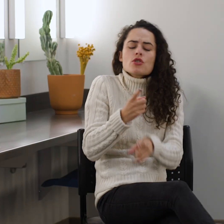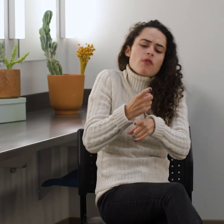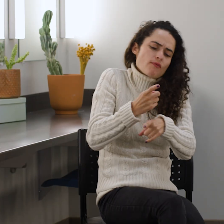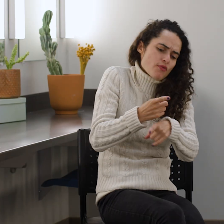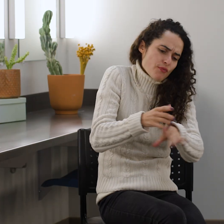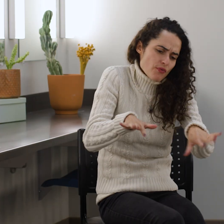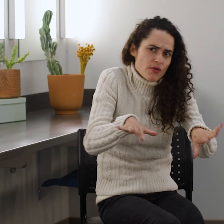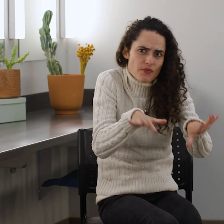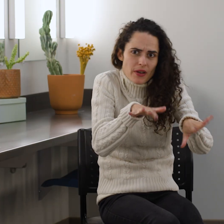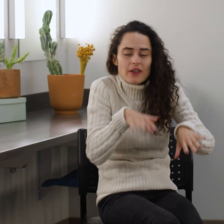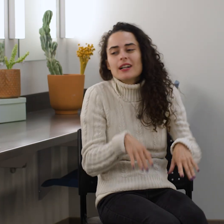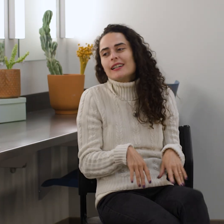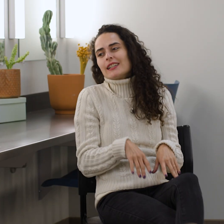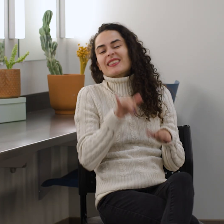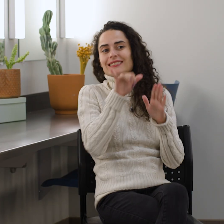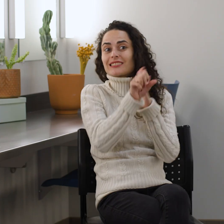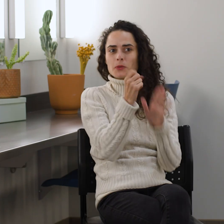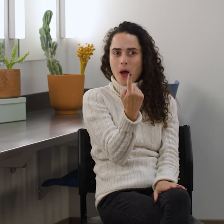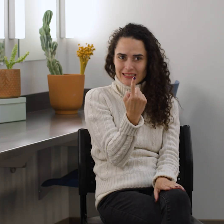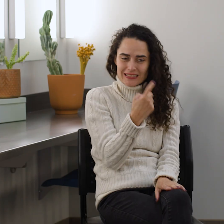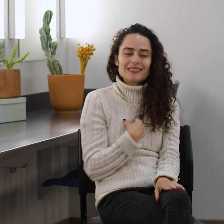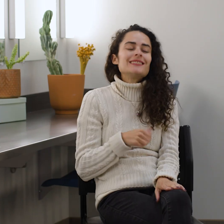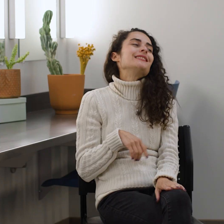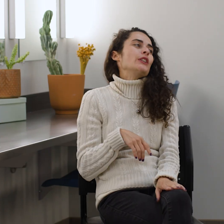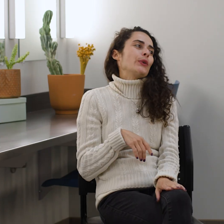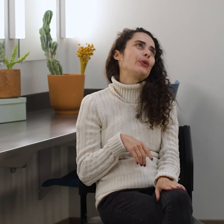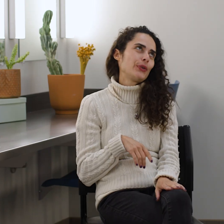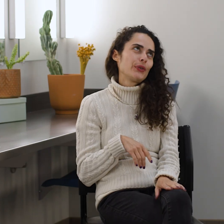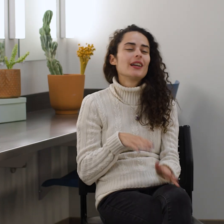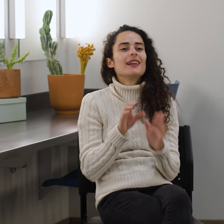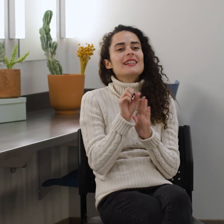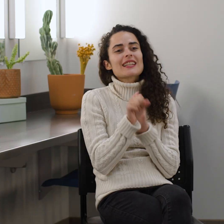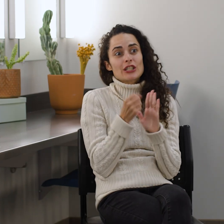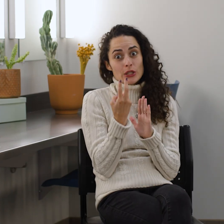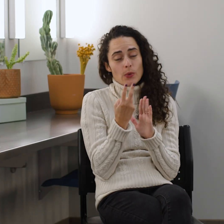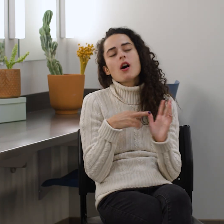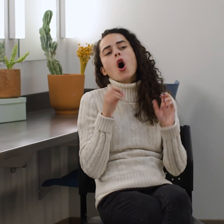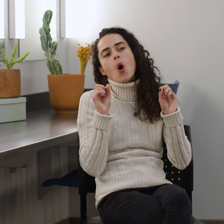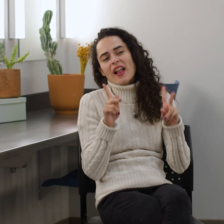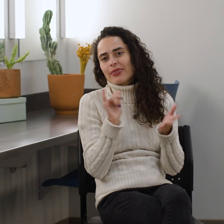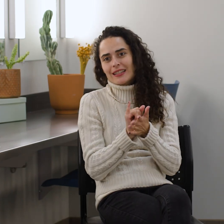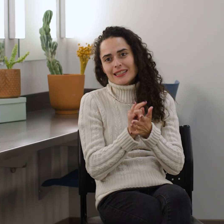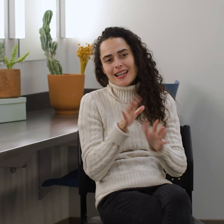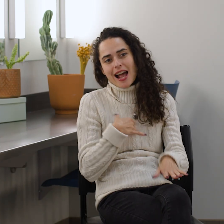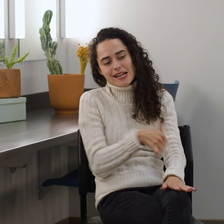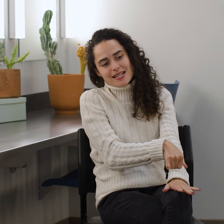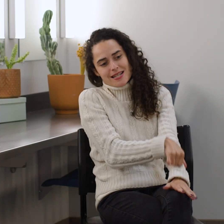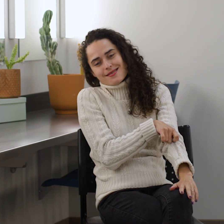“Oh, right, right, right, right.” That happened a lot in season one, it was tiring! When we got renewed for season two I said, “That’s it.”